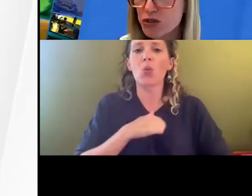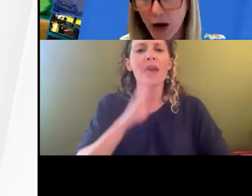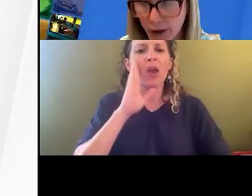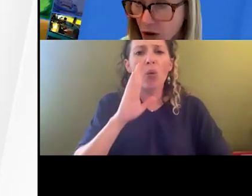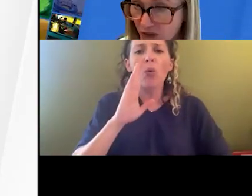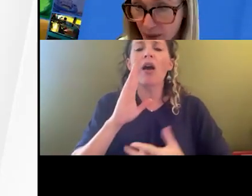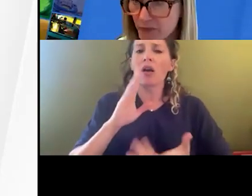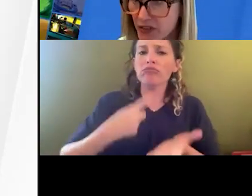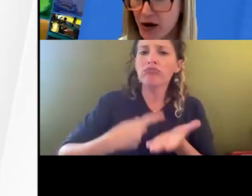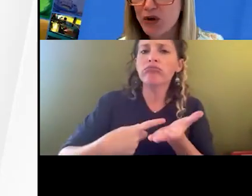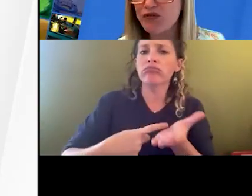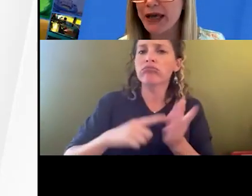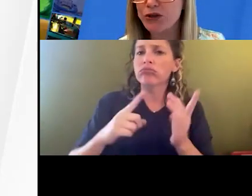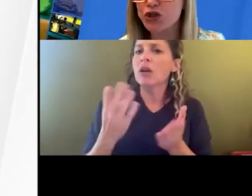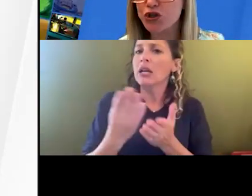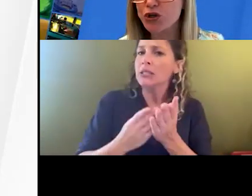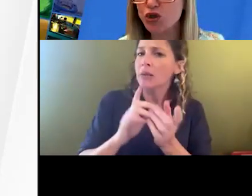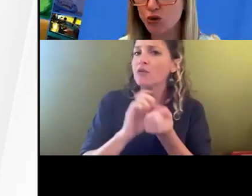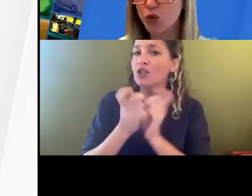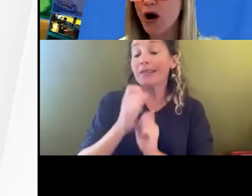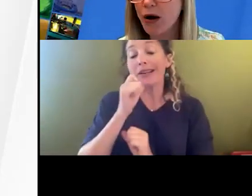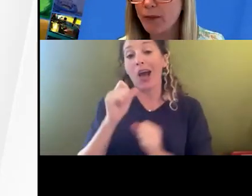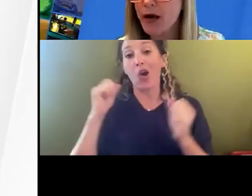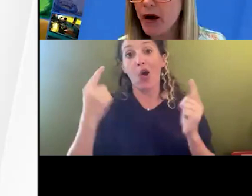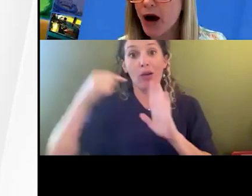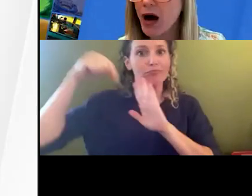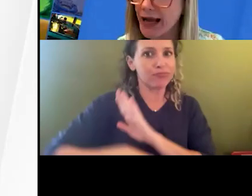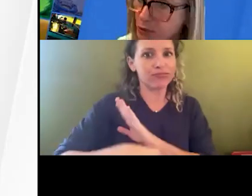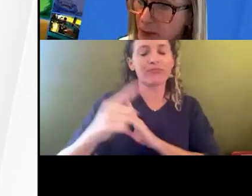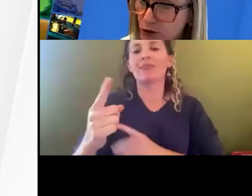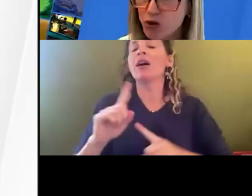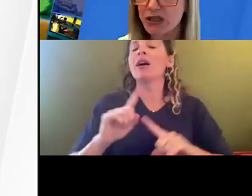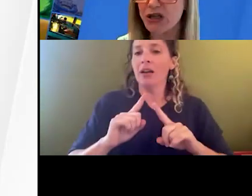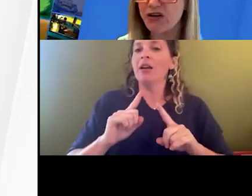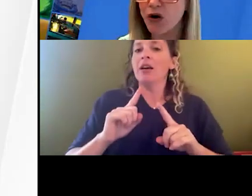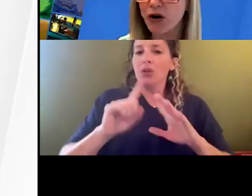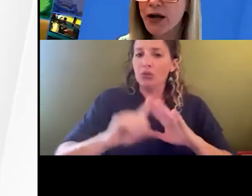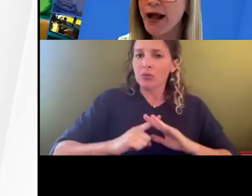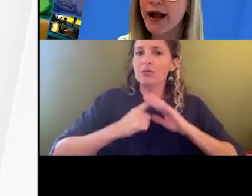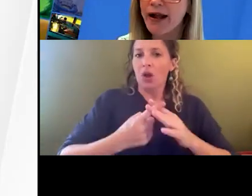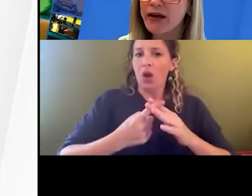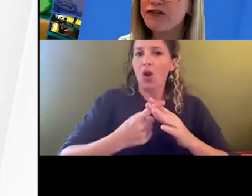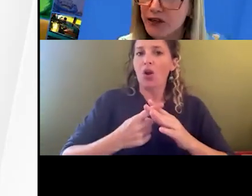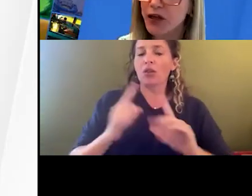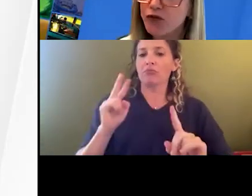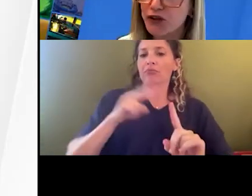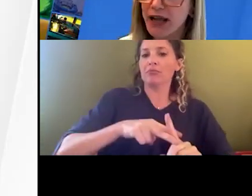not all of them that we've made to implement 2 CFR, and then finally, hopefully,